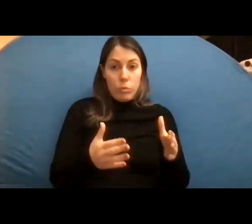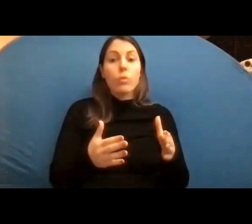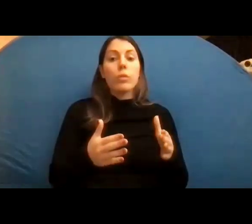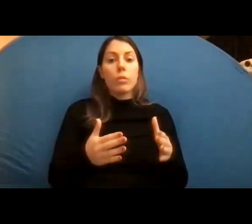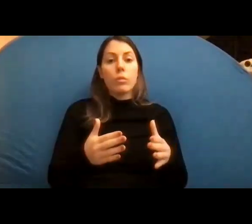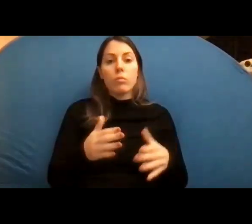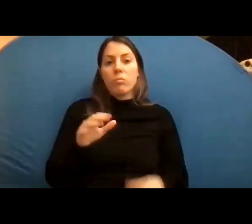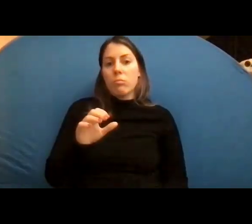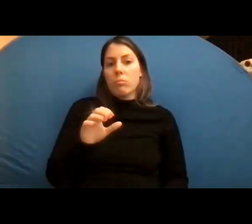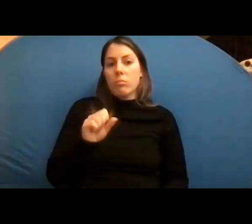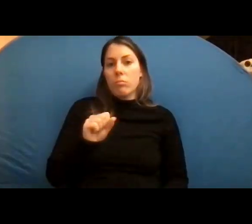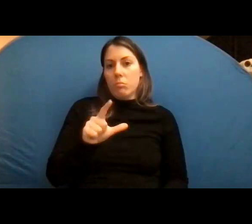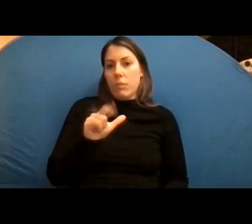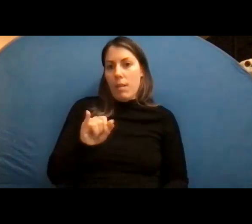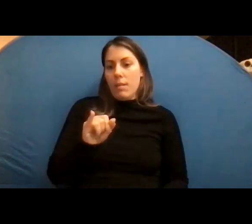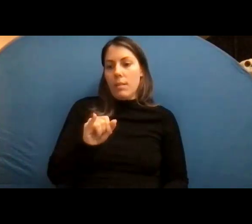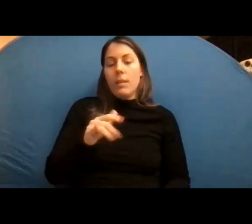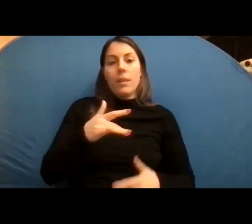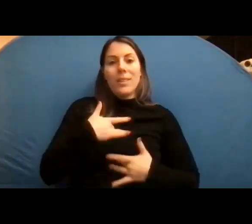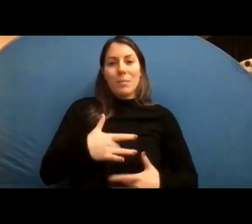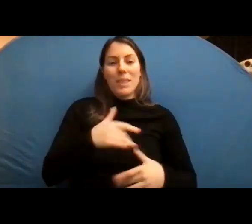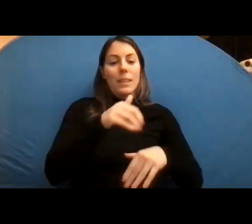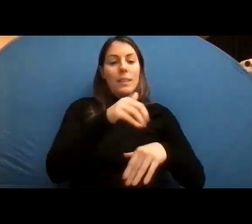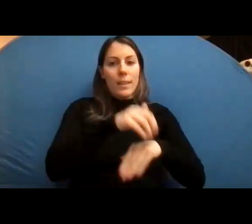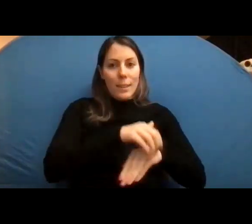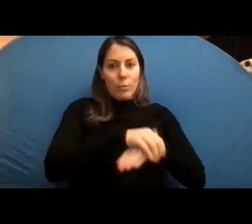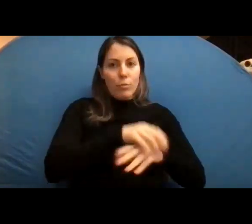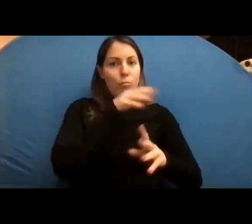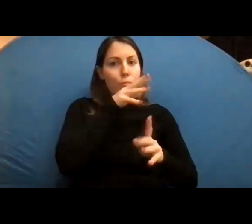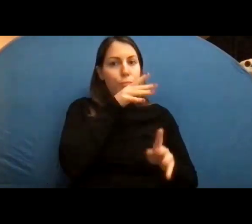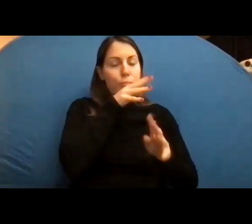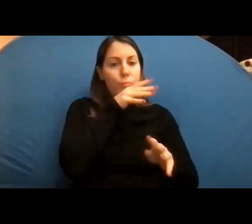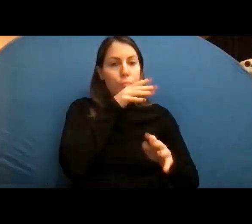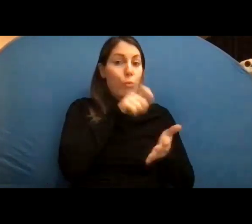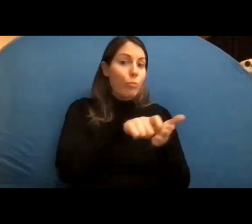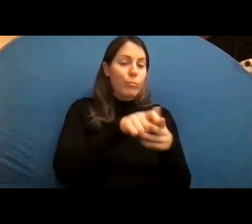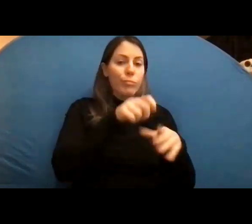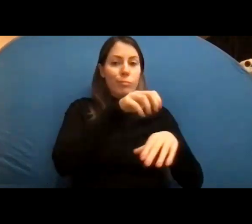describe an interpreter. Sign language interpreters typically work from English,